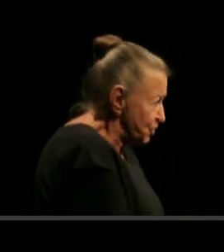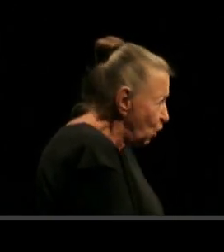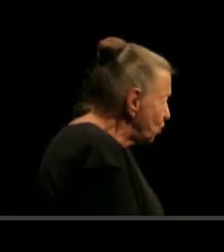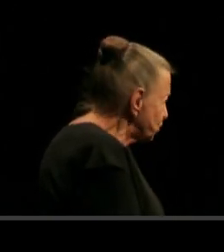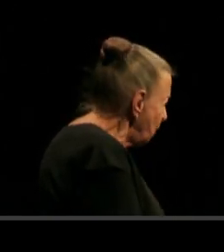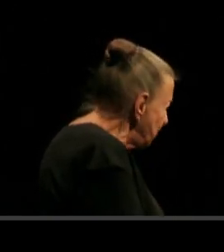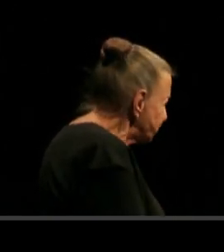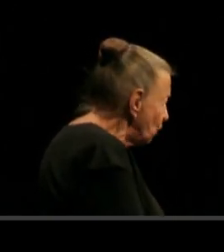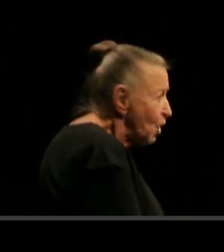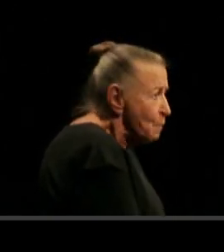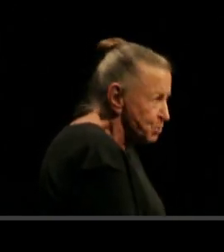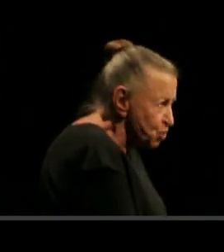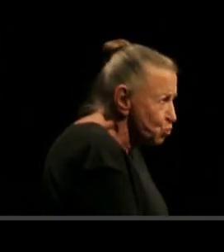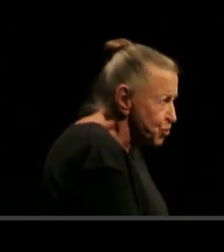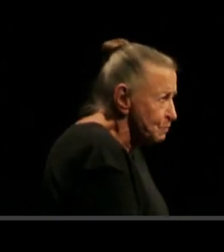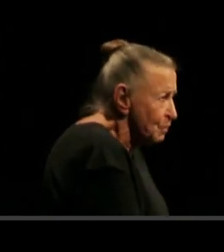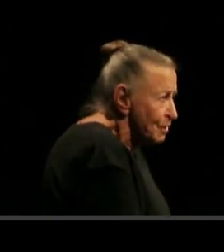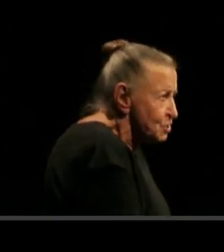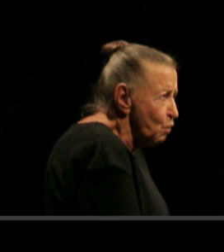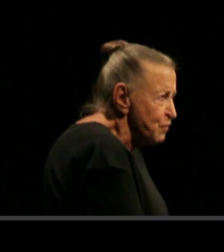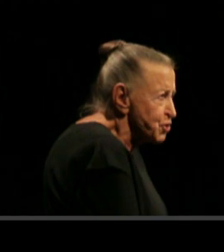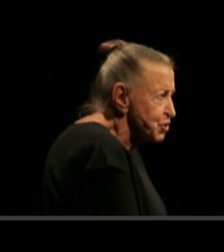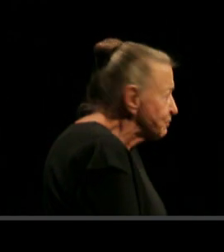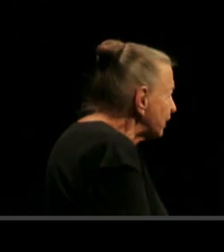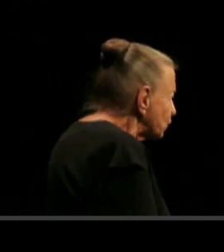is suddenly troubled by disquietude.